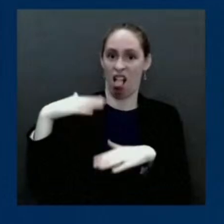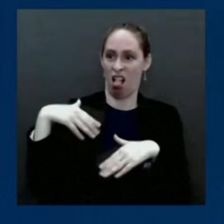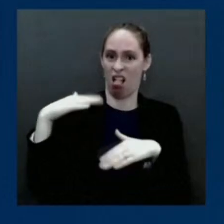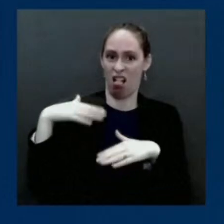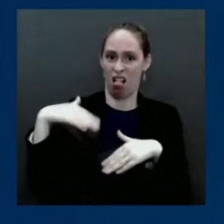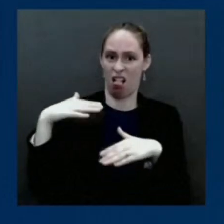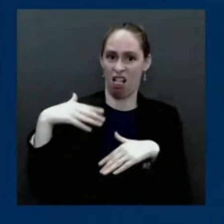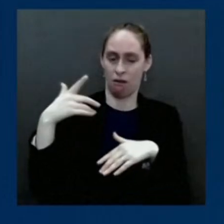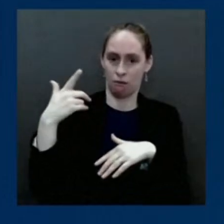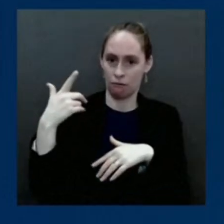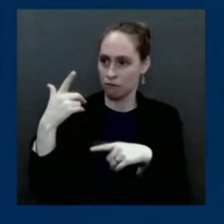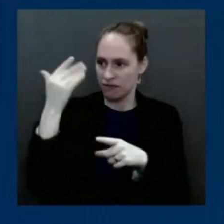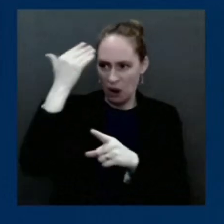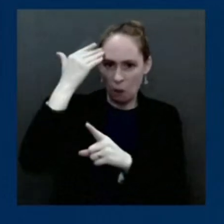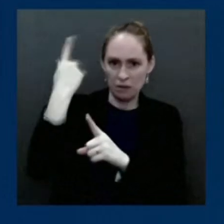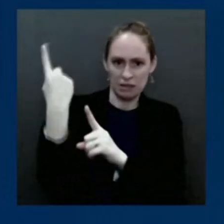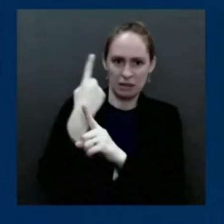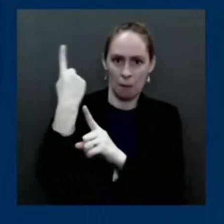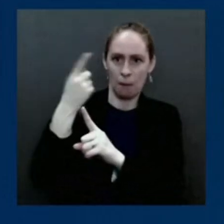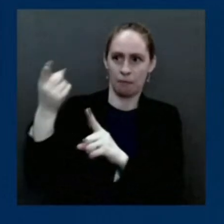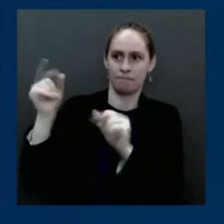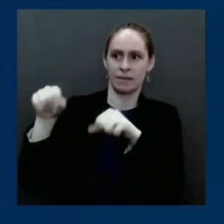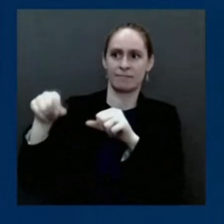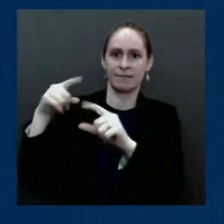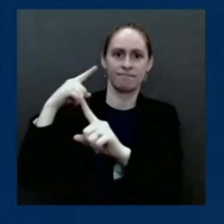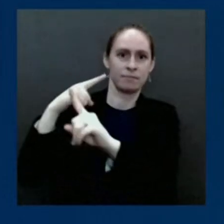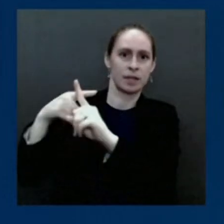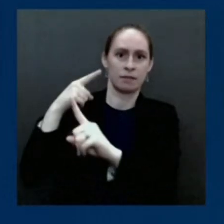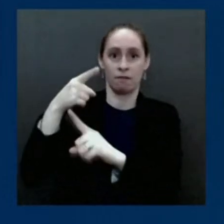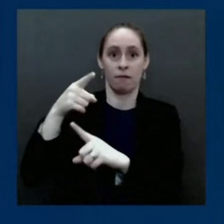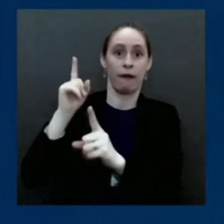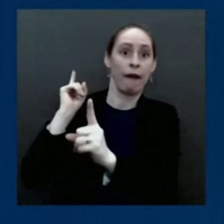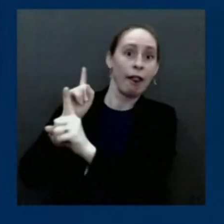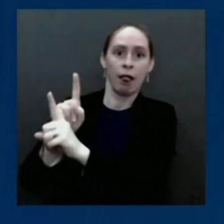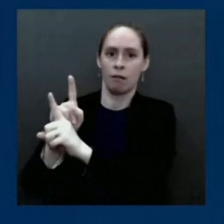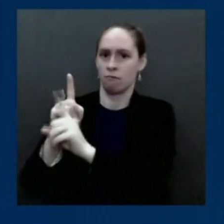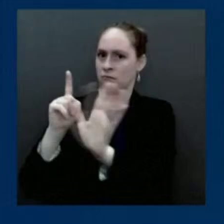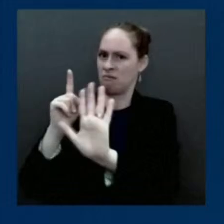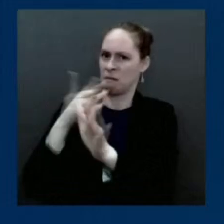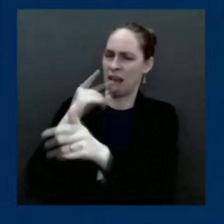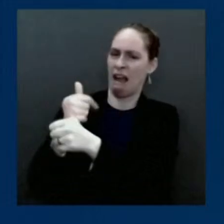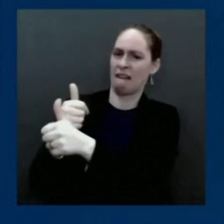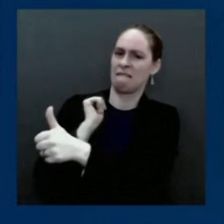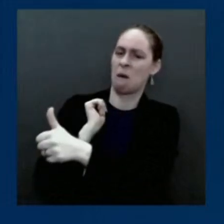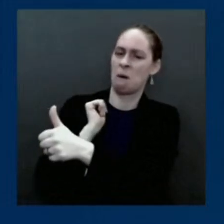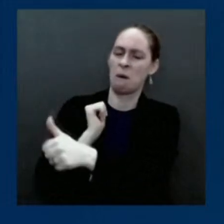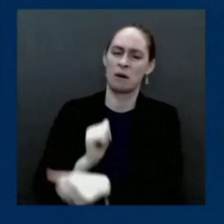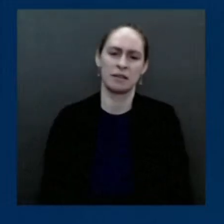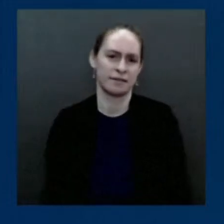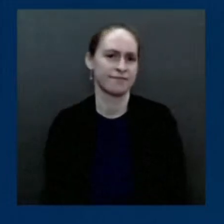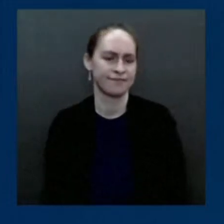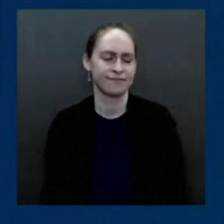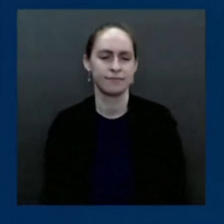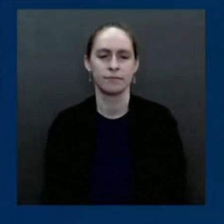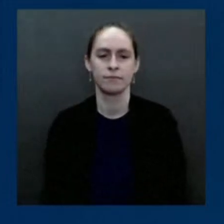ALSO GET A TEST ON DAY FIVE. IF IT'S NOT POSSIBLE FOR YOU TO QUARANTINE IT IS REALLY